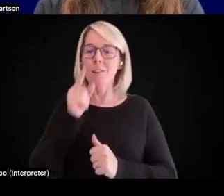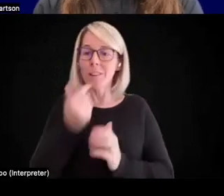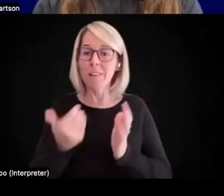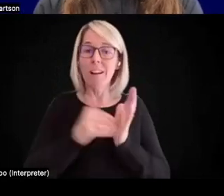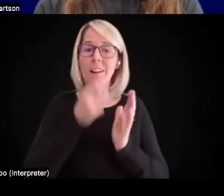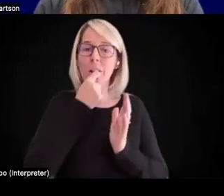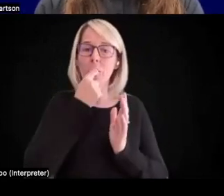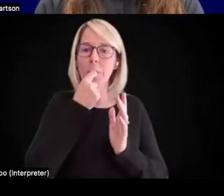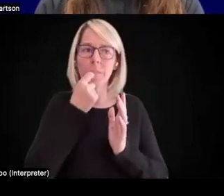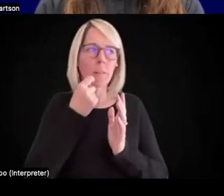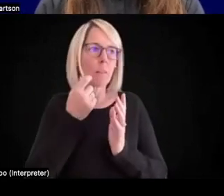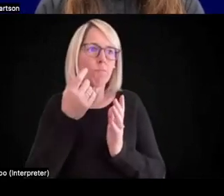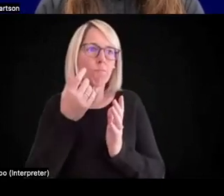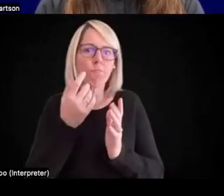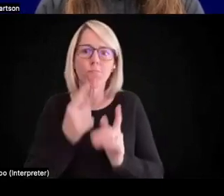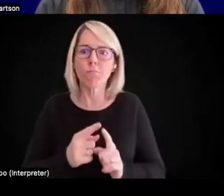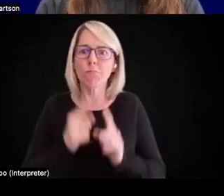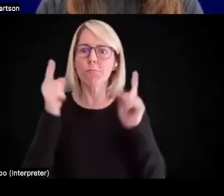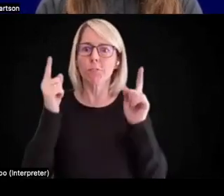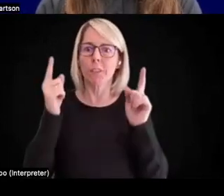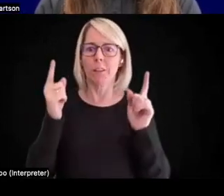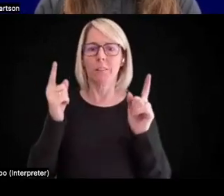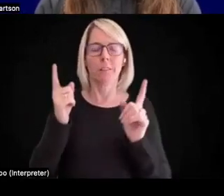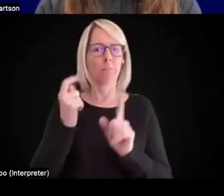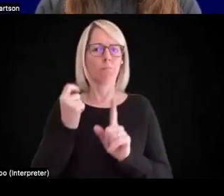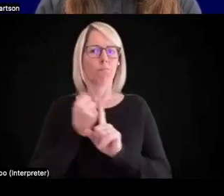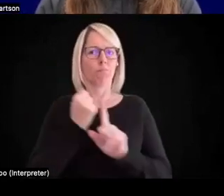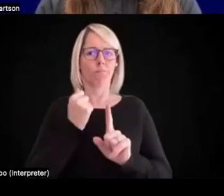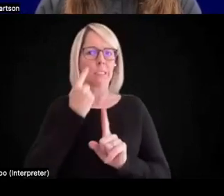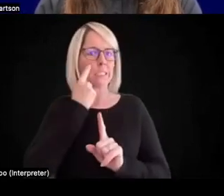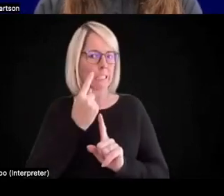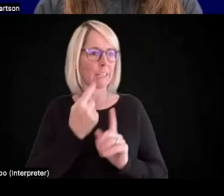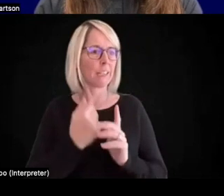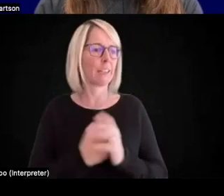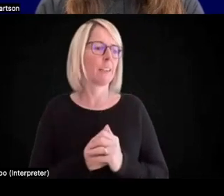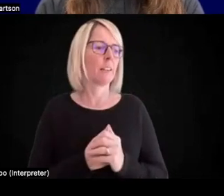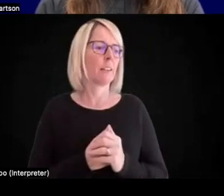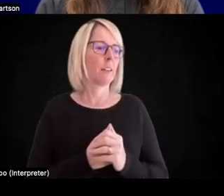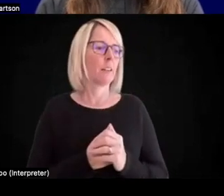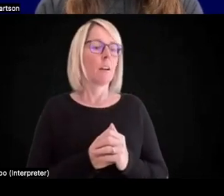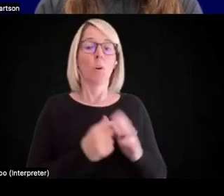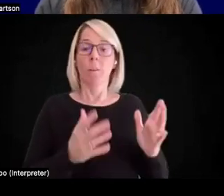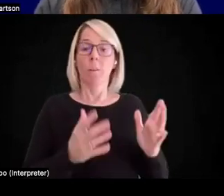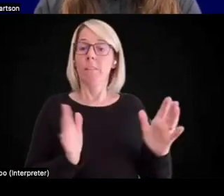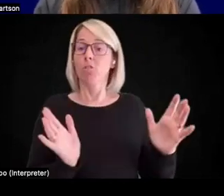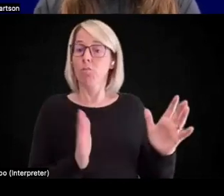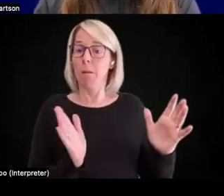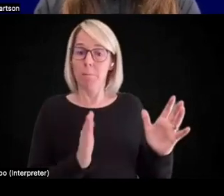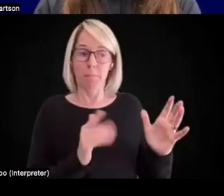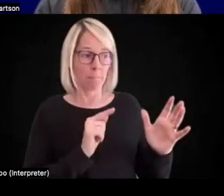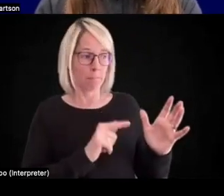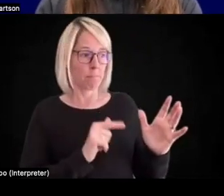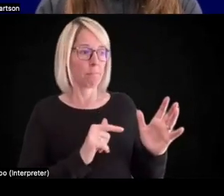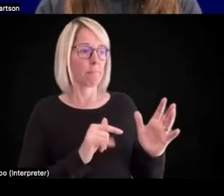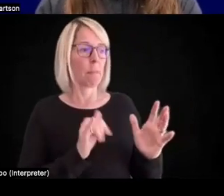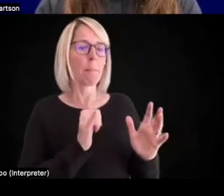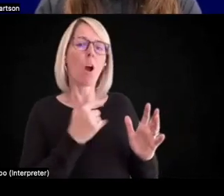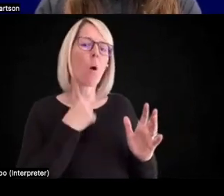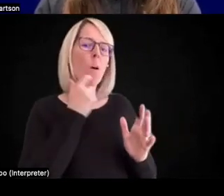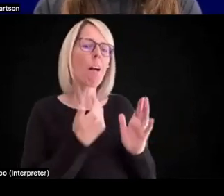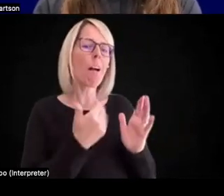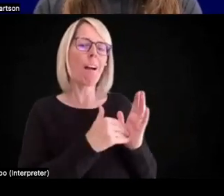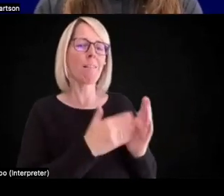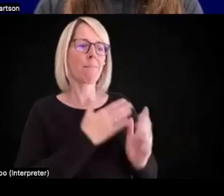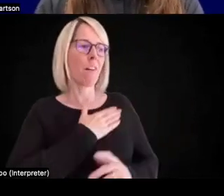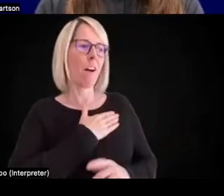Later we will see the drumming, how I introduce some variation into the drumming routine and